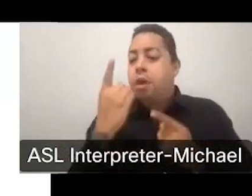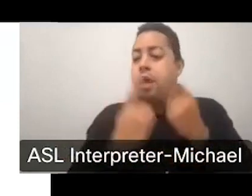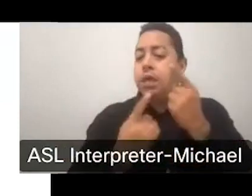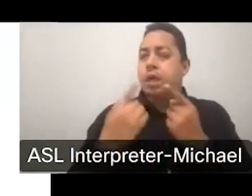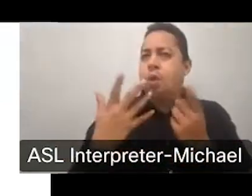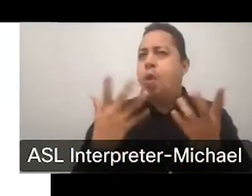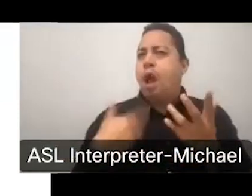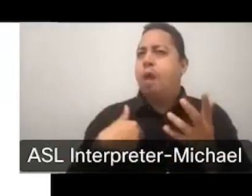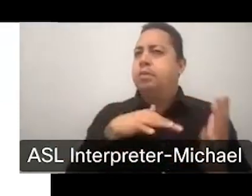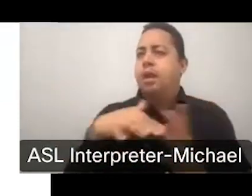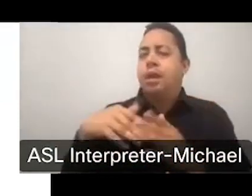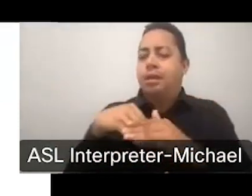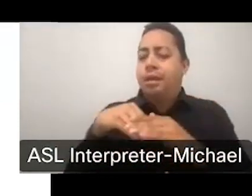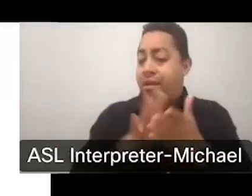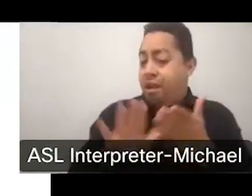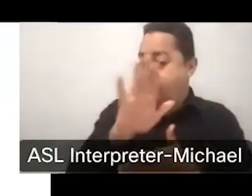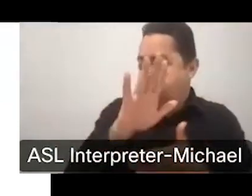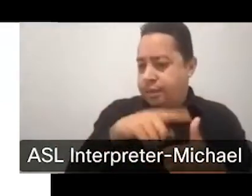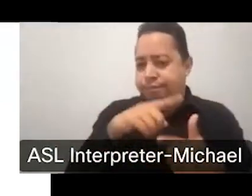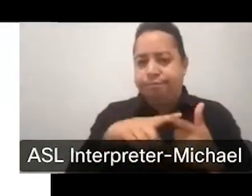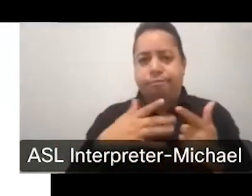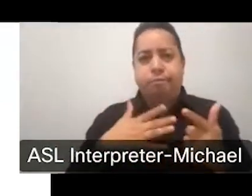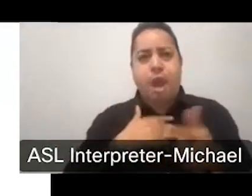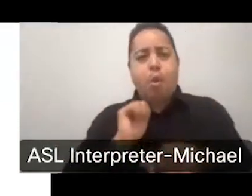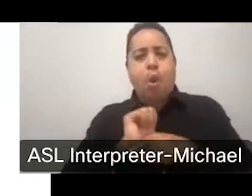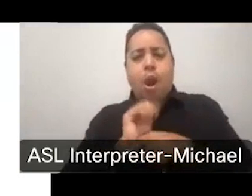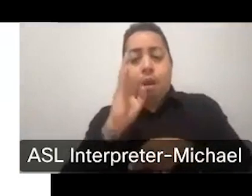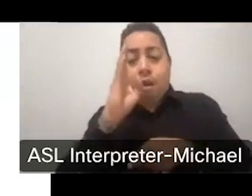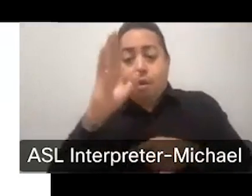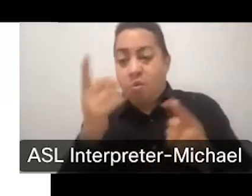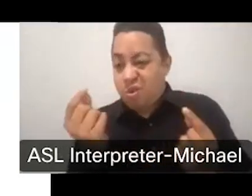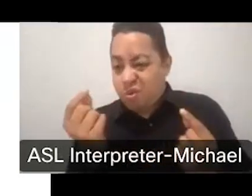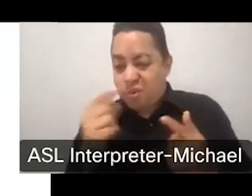what sort of work you would like to do, and what sort of experience you have so far.